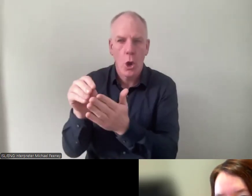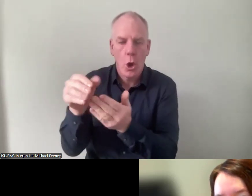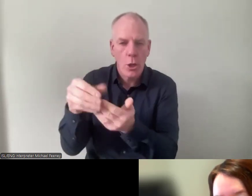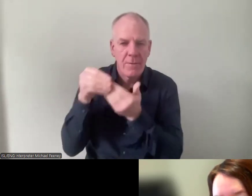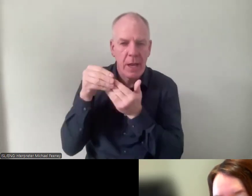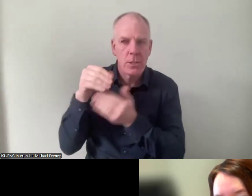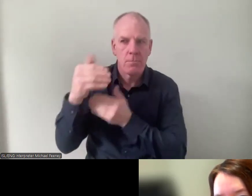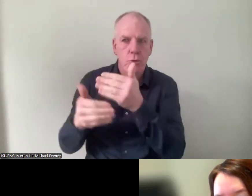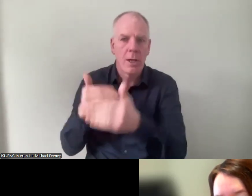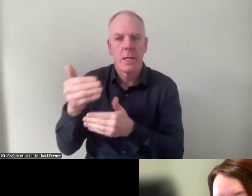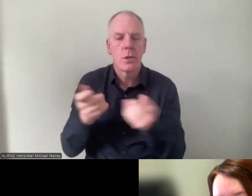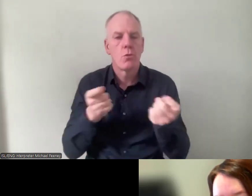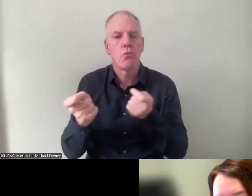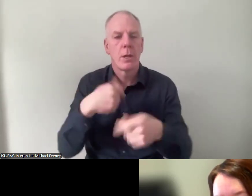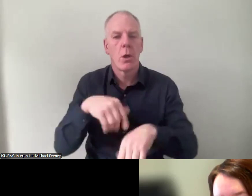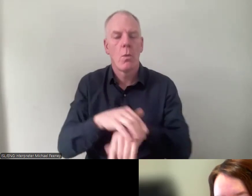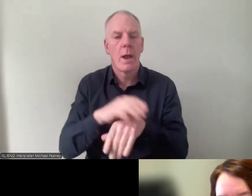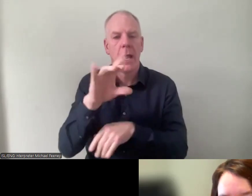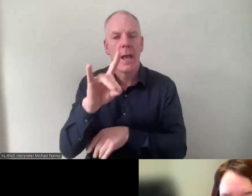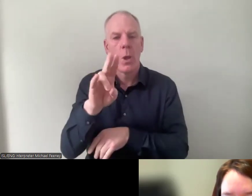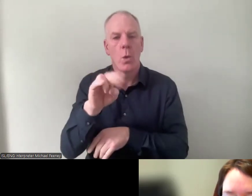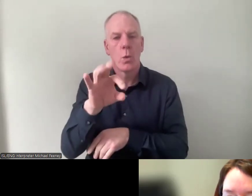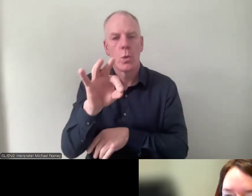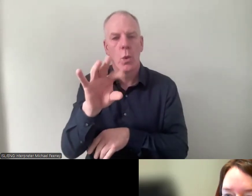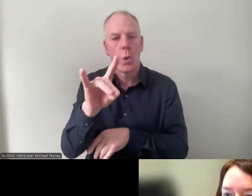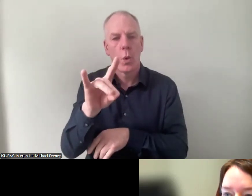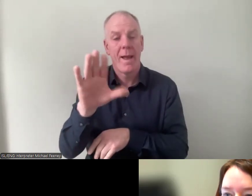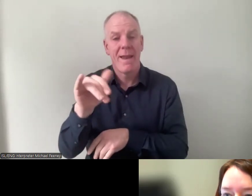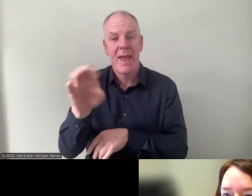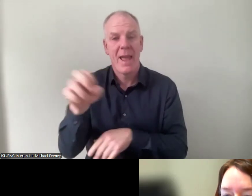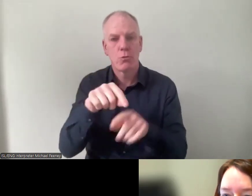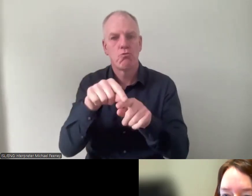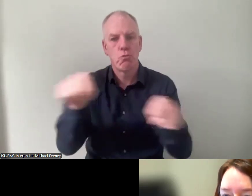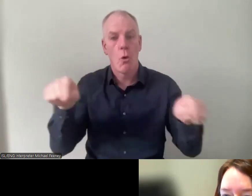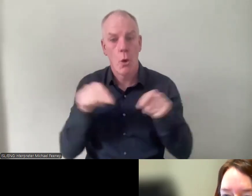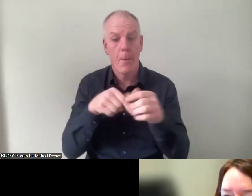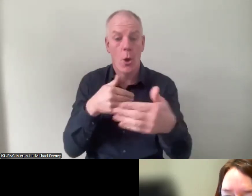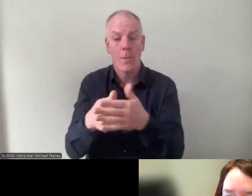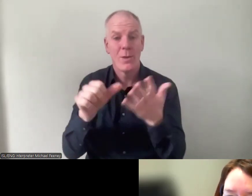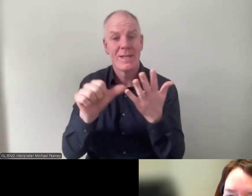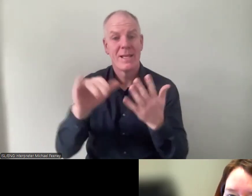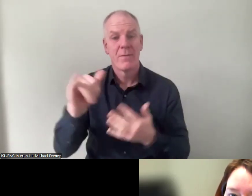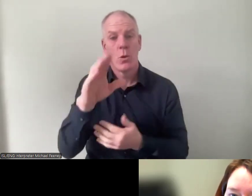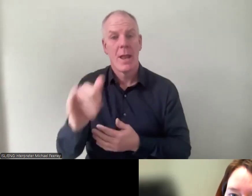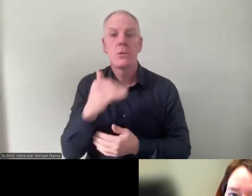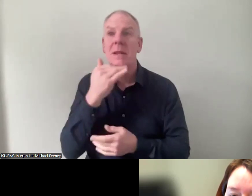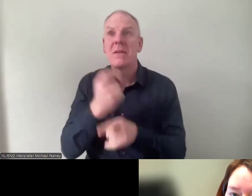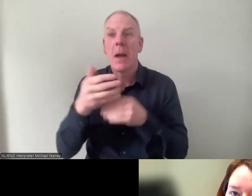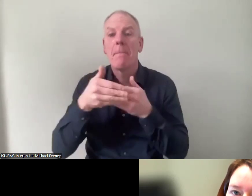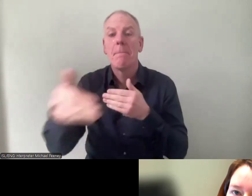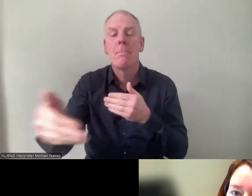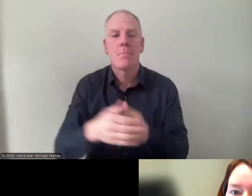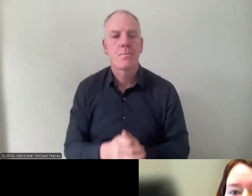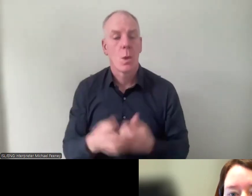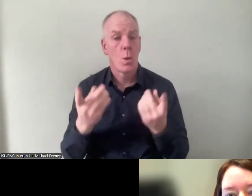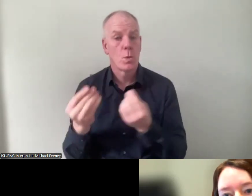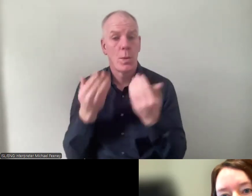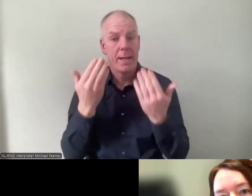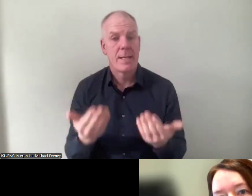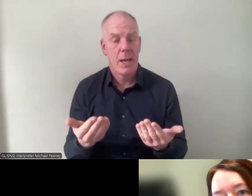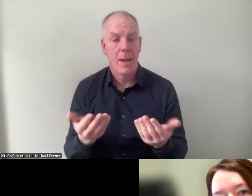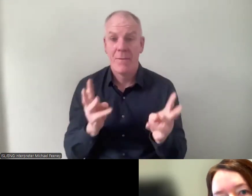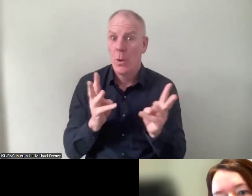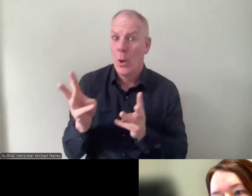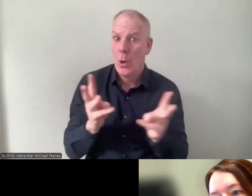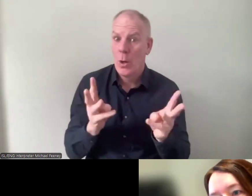running in the Hugh Lane Room until the sixth of July, so plenty of time to get in there, and we'd love to see you. What I'm going to do now, if it works, is turn off